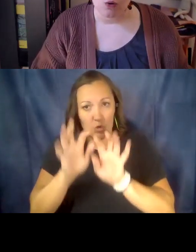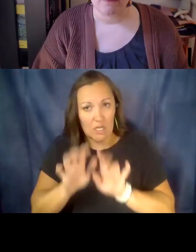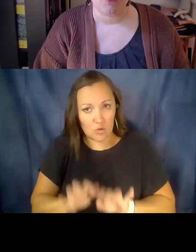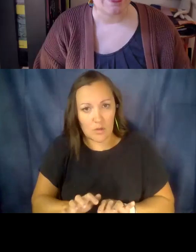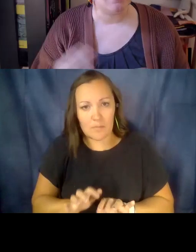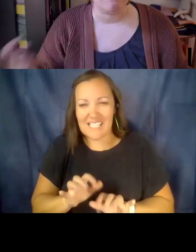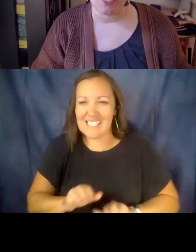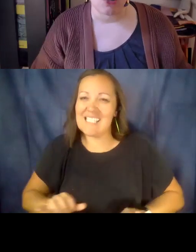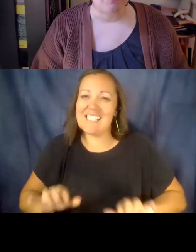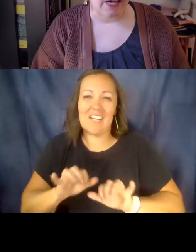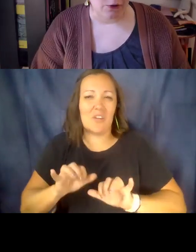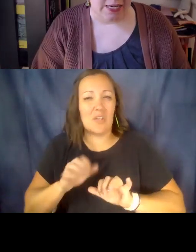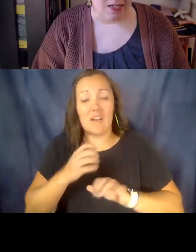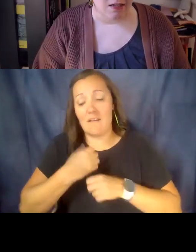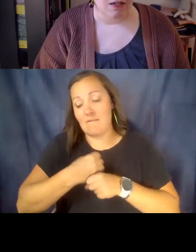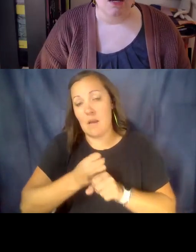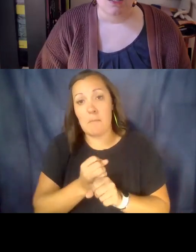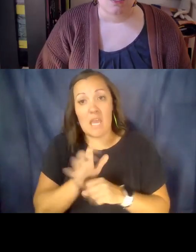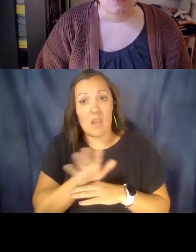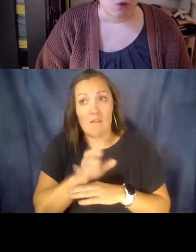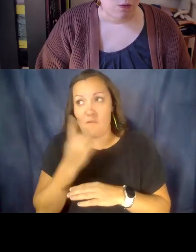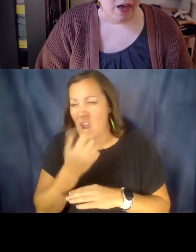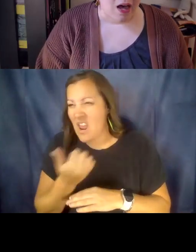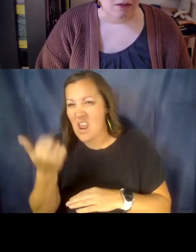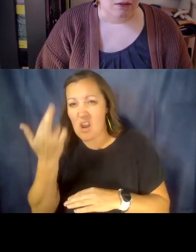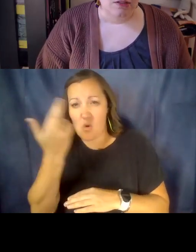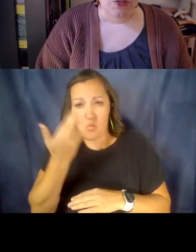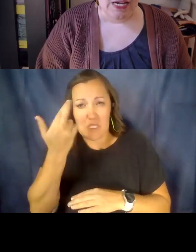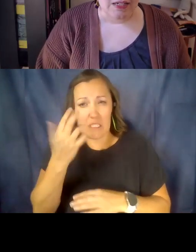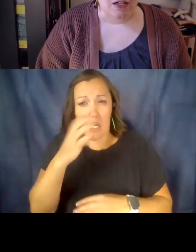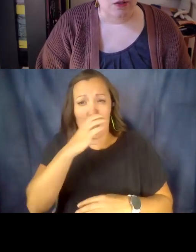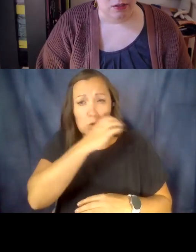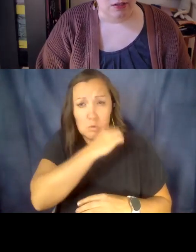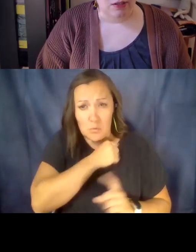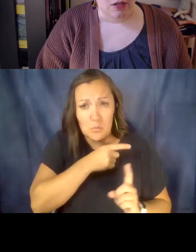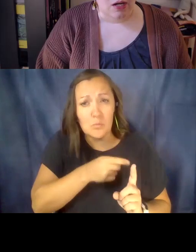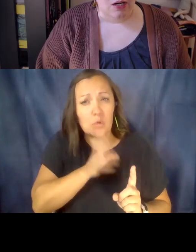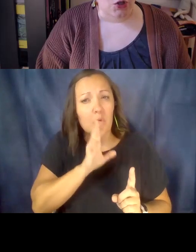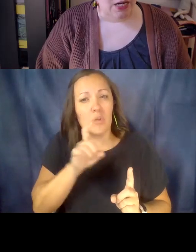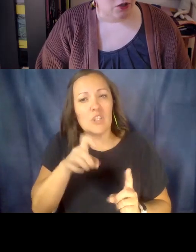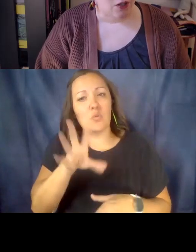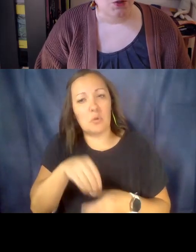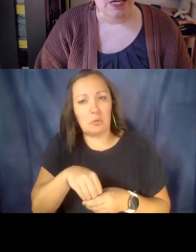if you are making a video for any reason, assume that you need to include a transcript. You need